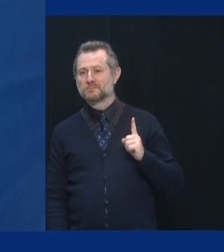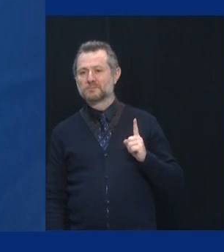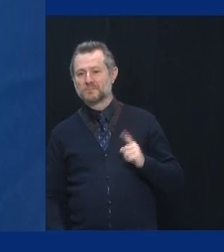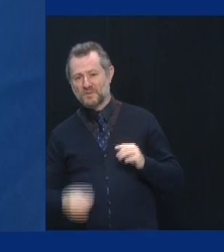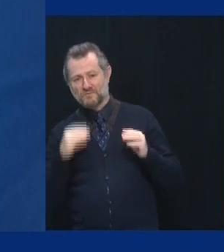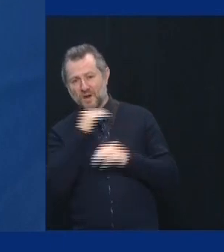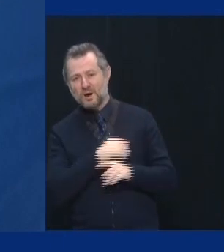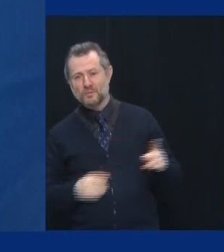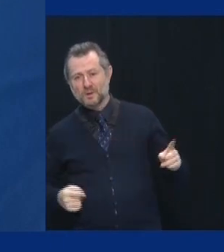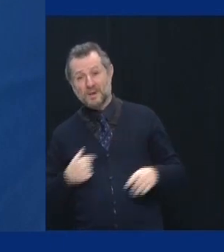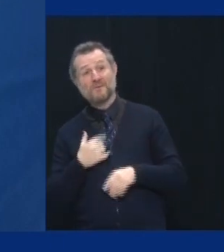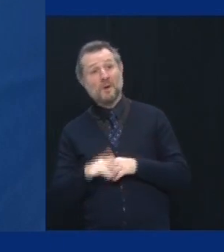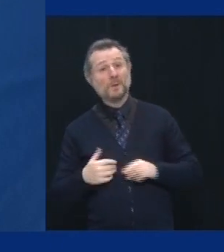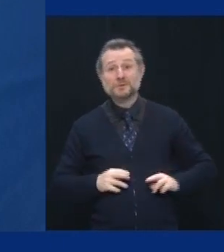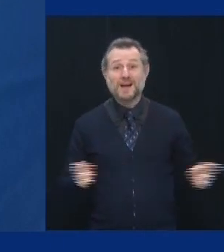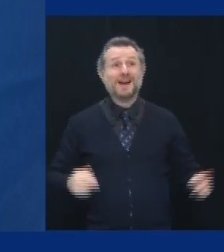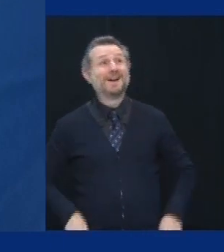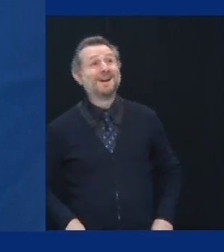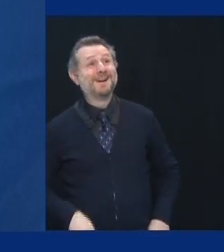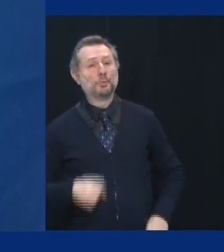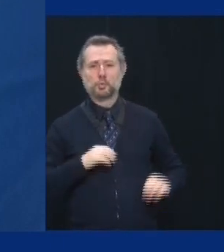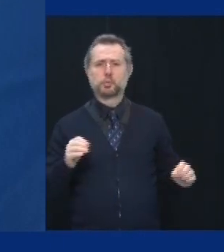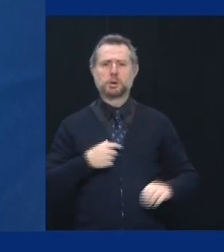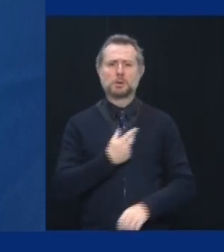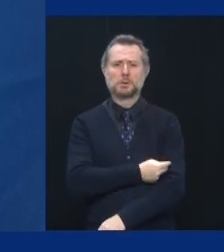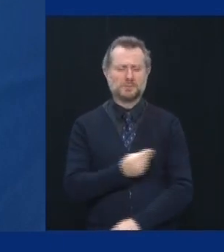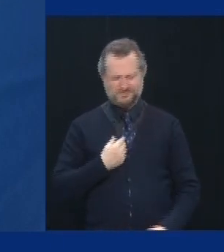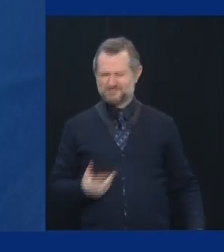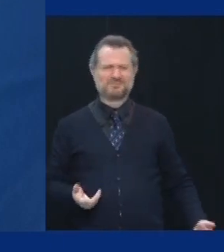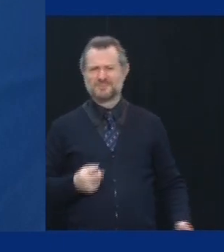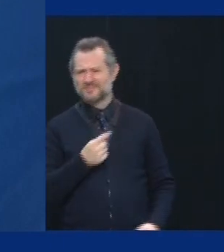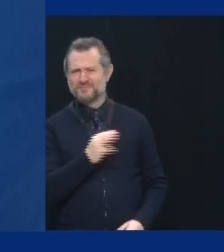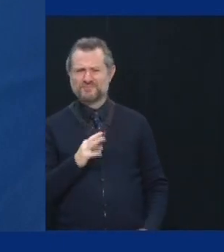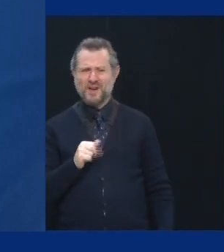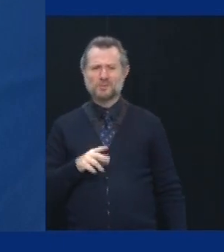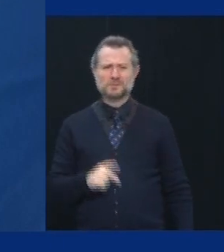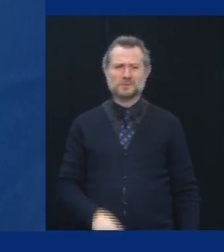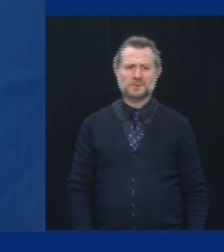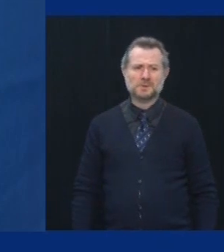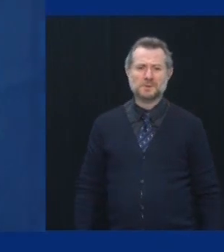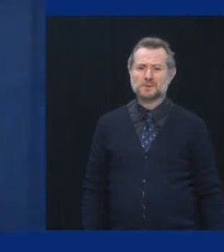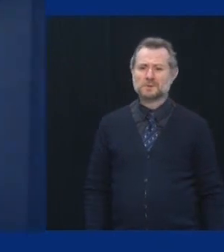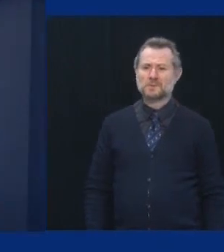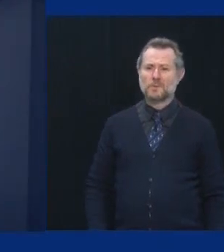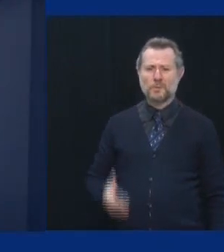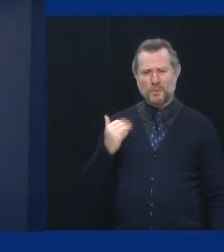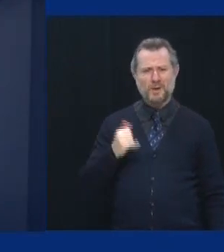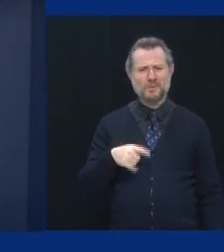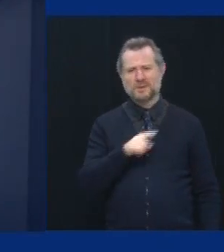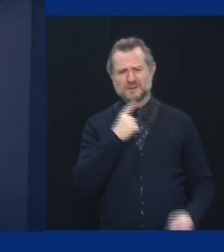SO, NOT REALLY ELIGIBLE IF THERE'S NO SUPPLY, THERE WAS A FLAW. AND YOU'RE TELLING ME I WAS